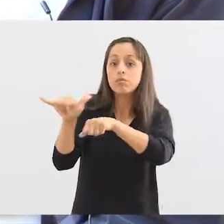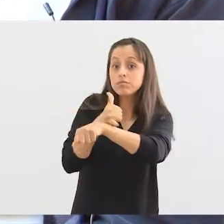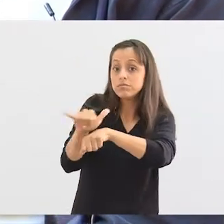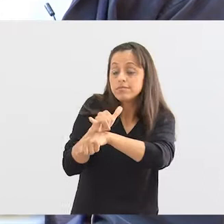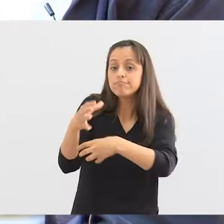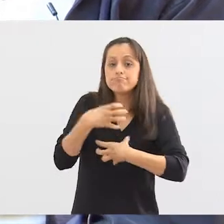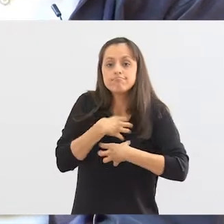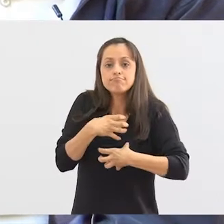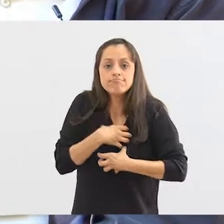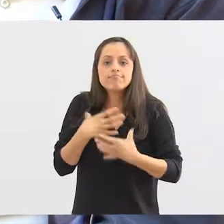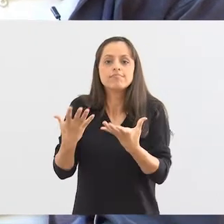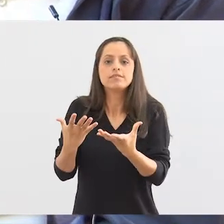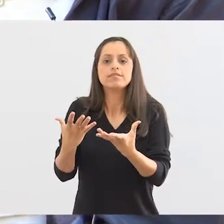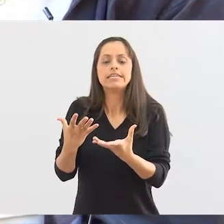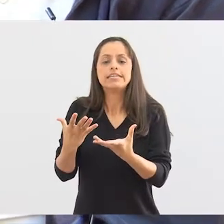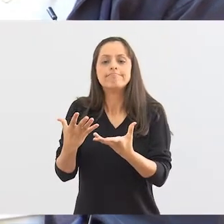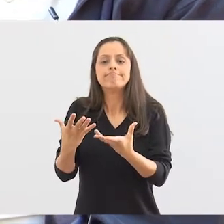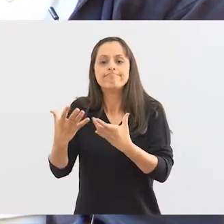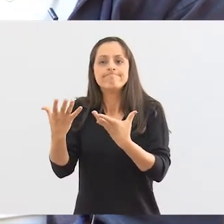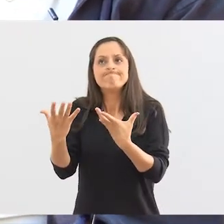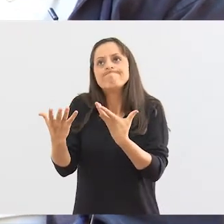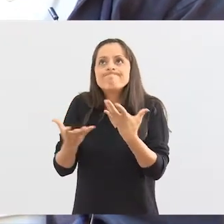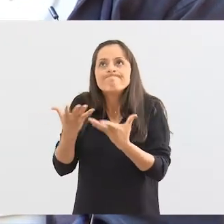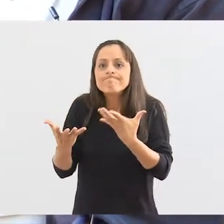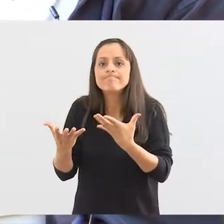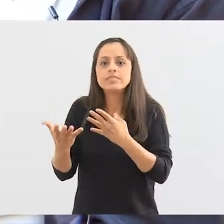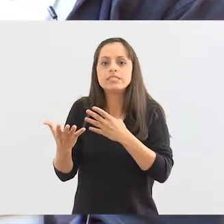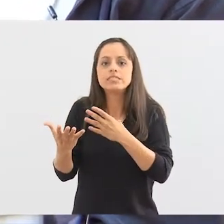when we were thinking about an aid for students with disabilities.